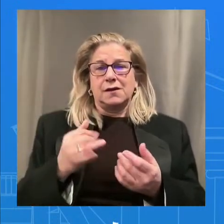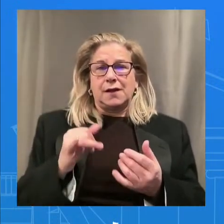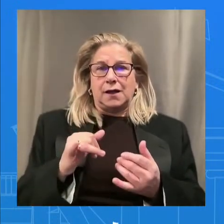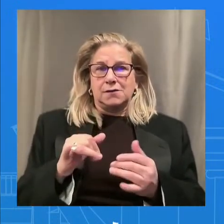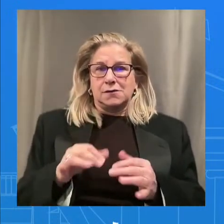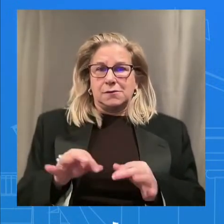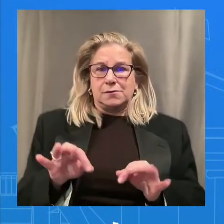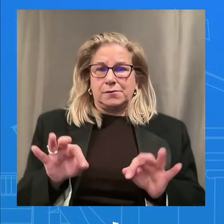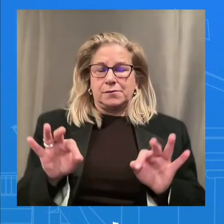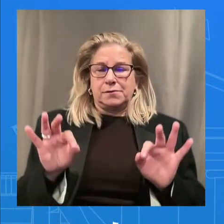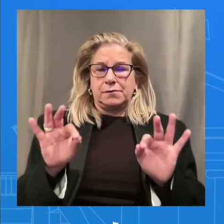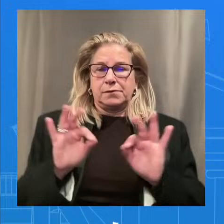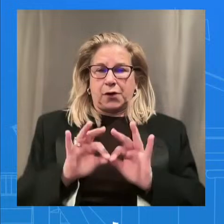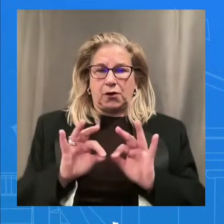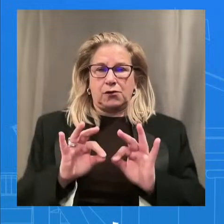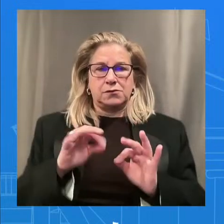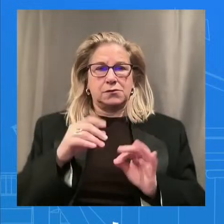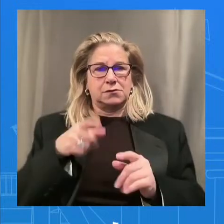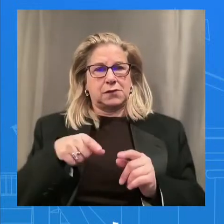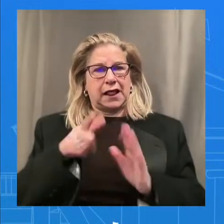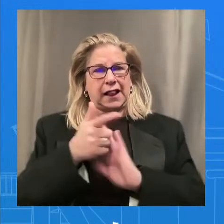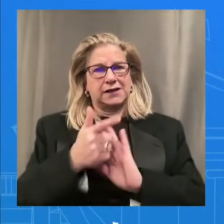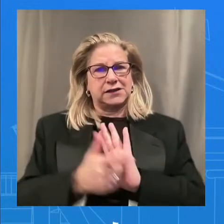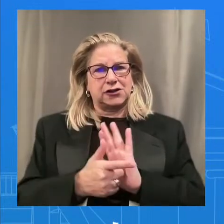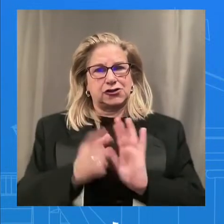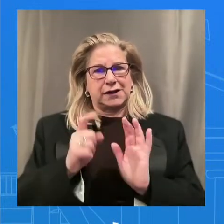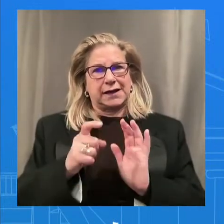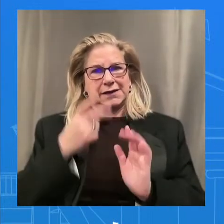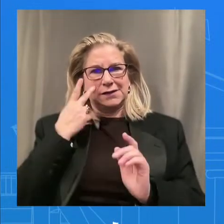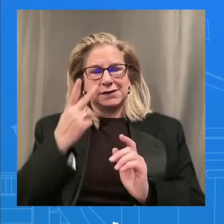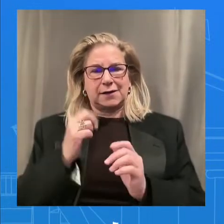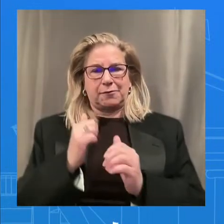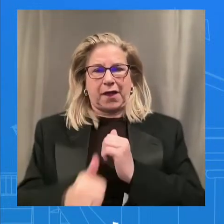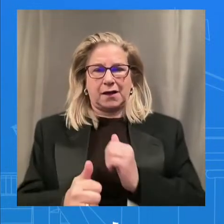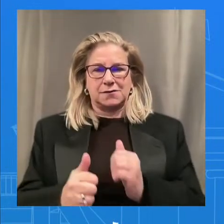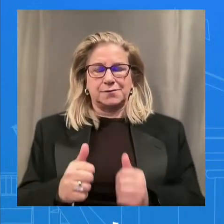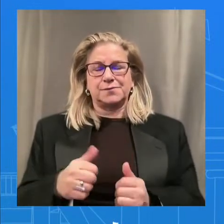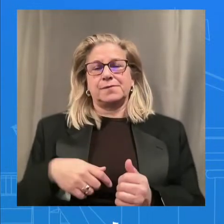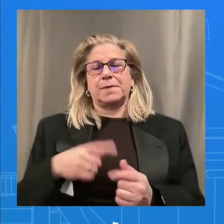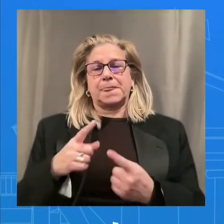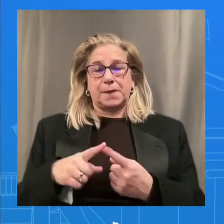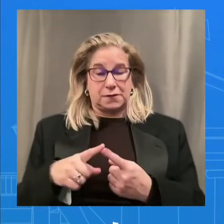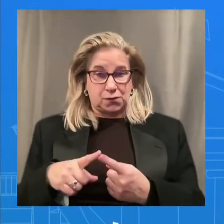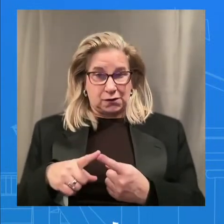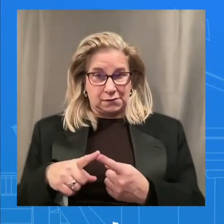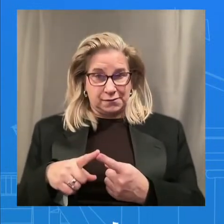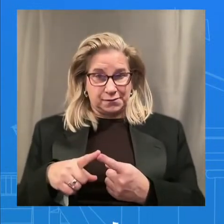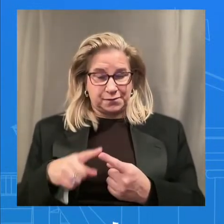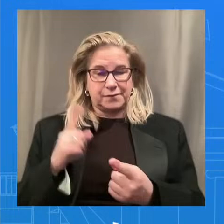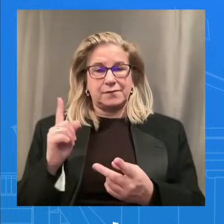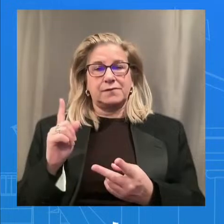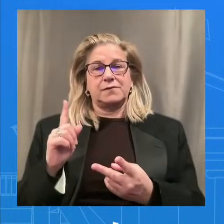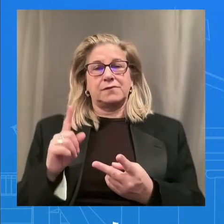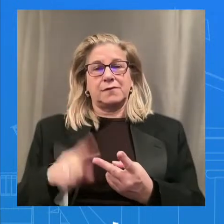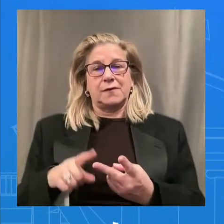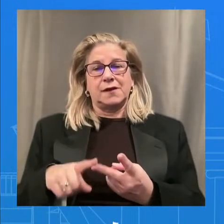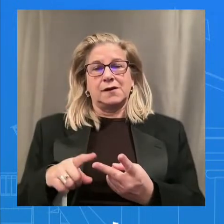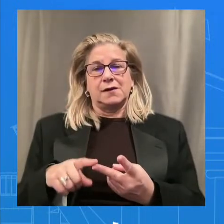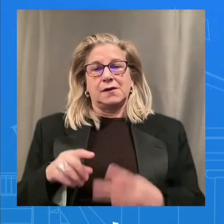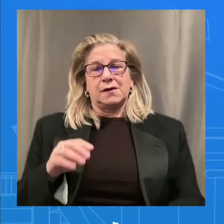But as you asked me about -- about this particular question, look, we were able to beat Medicare. That is something that this president was able to do.